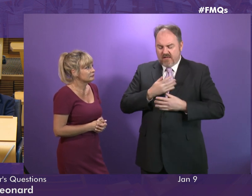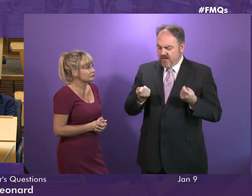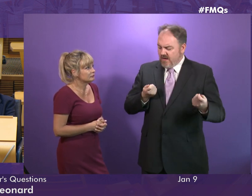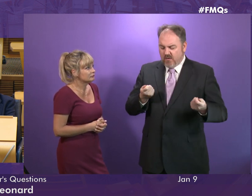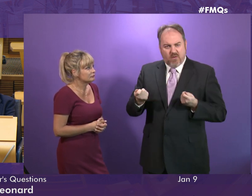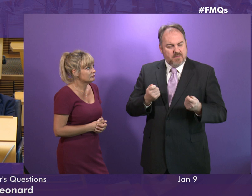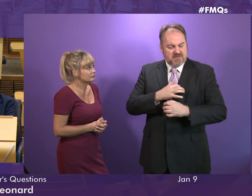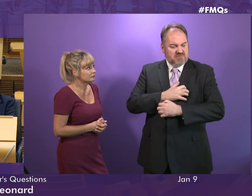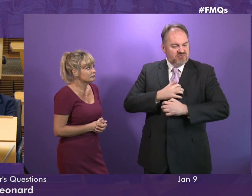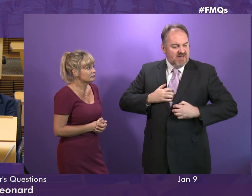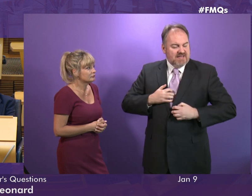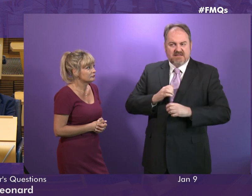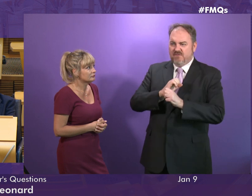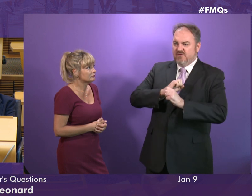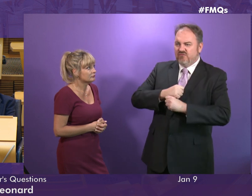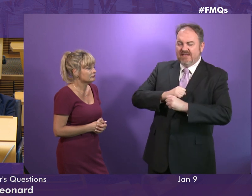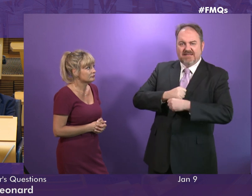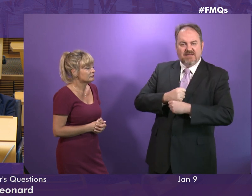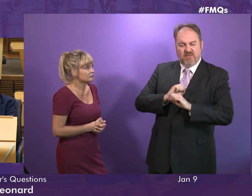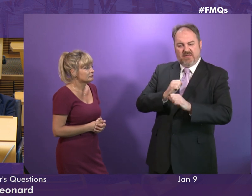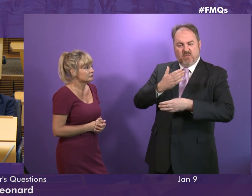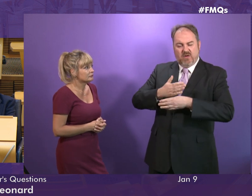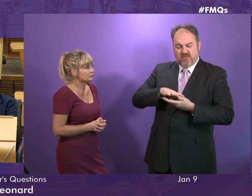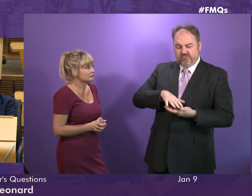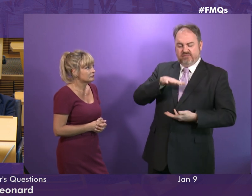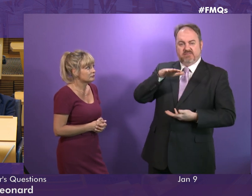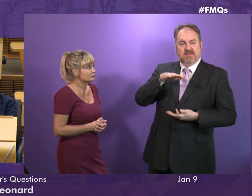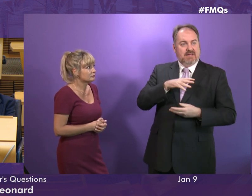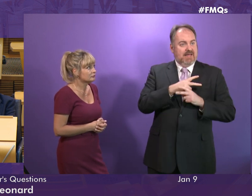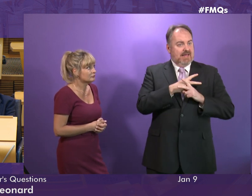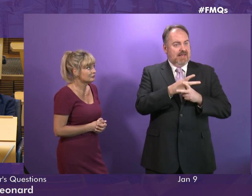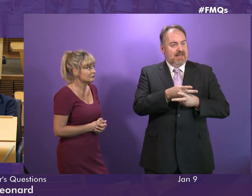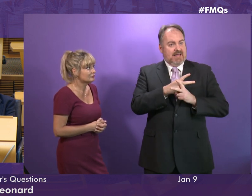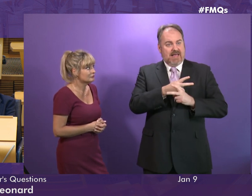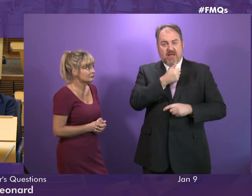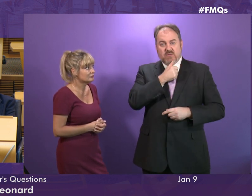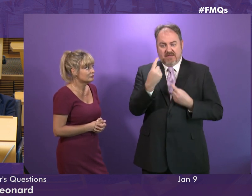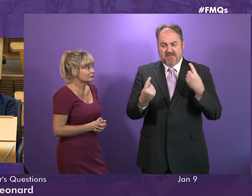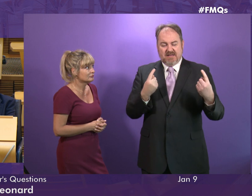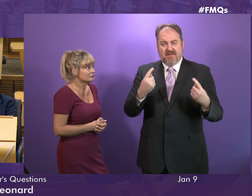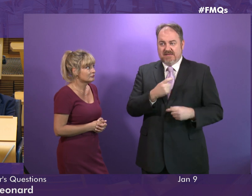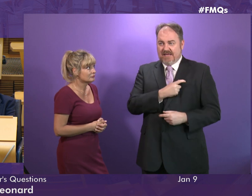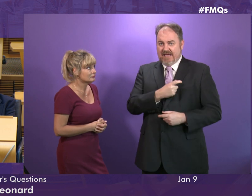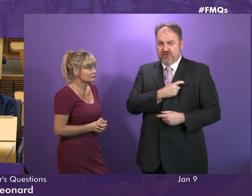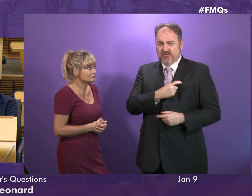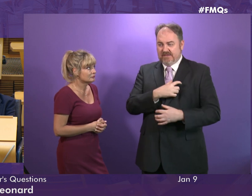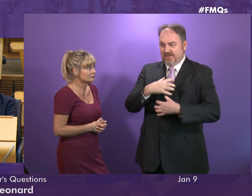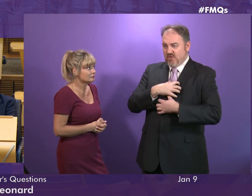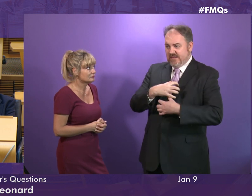stressed and frustrated, that care users were anxious, frightened and stressed, and that